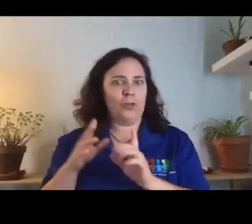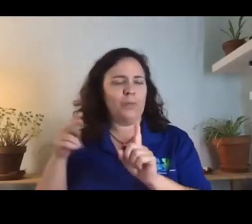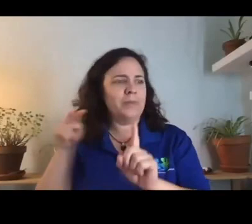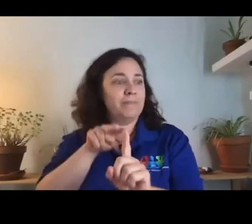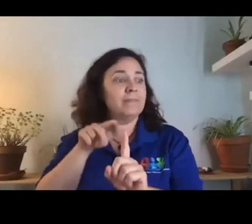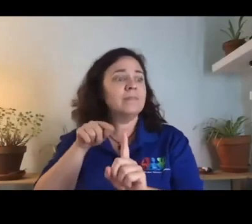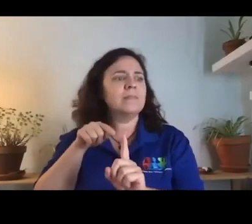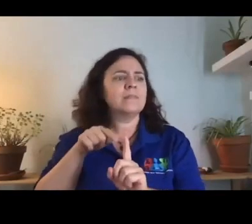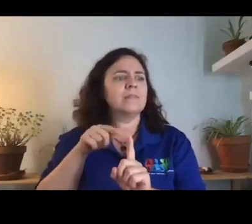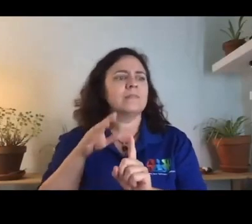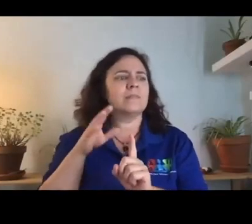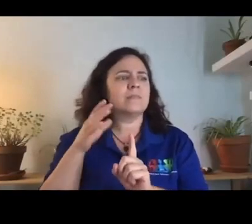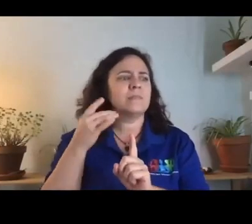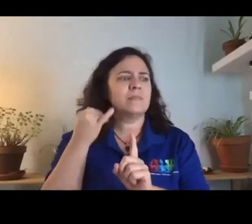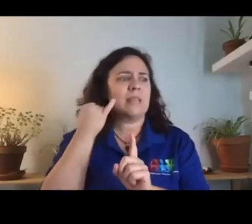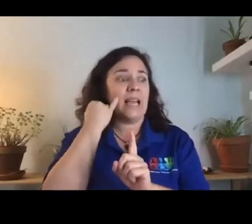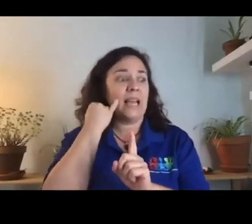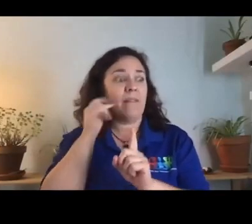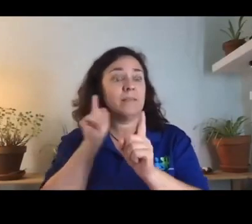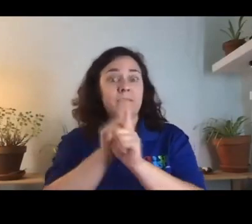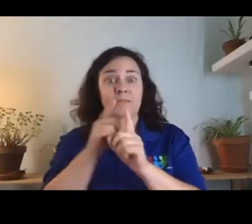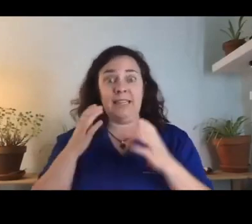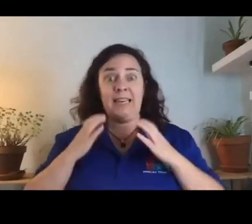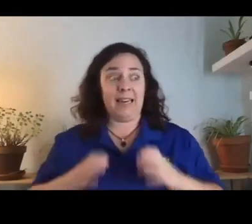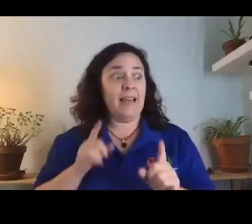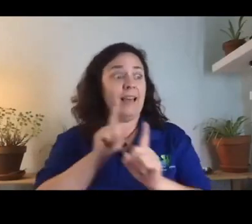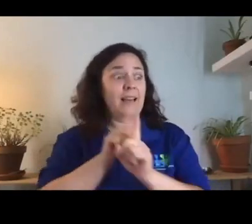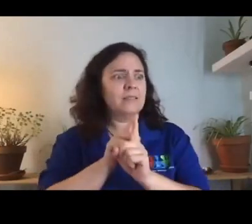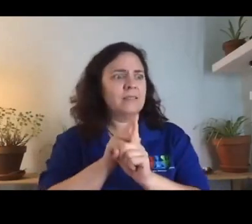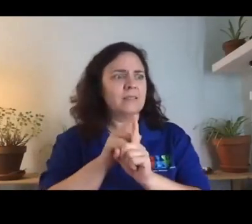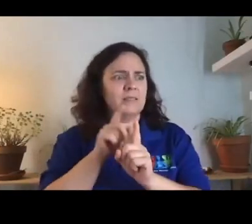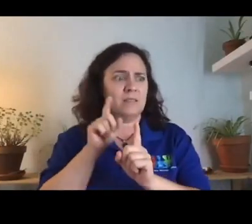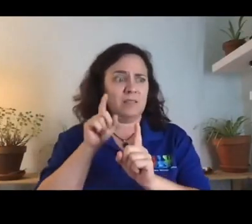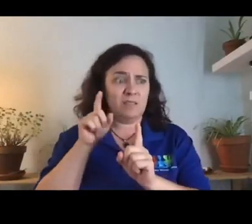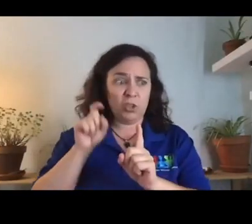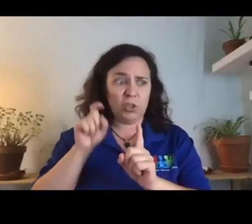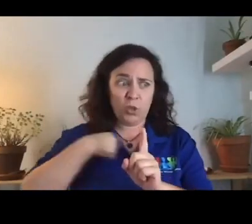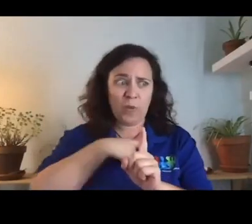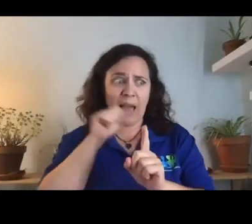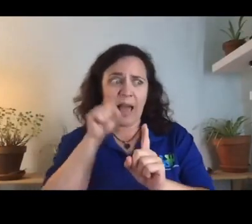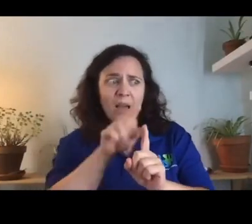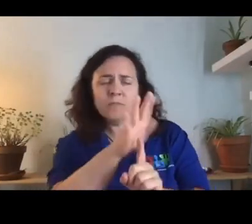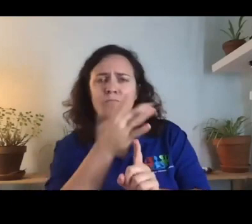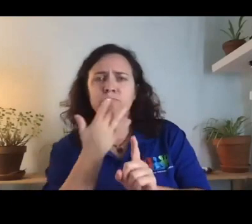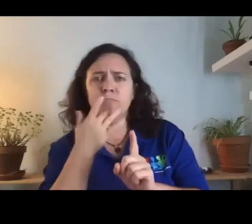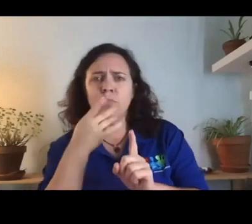Now, from an interpreter's perspective, should an interpreter ask the client with whom they're